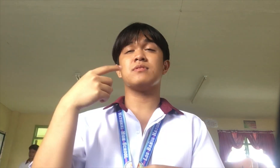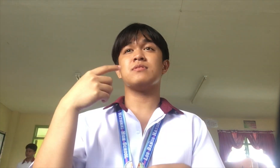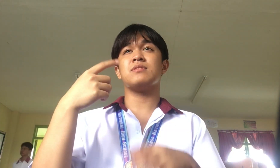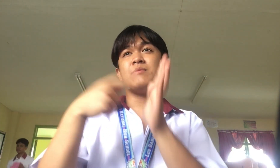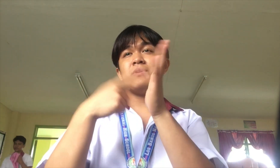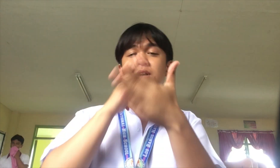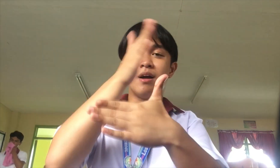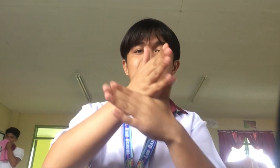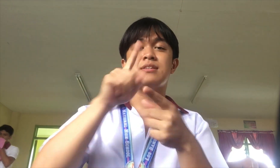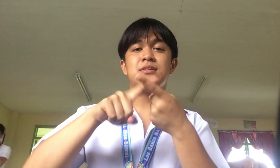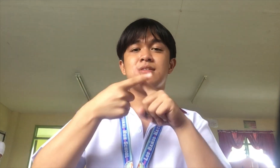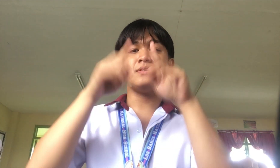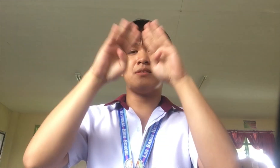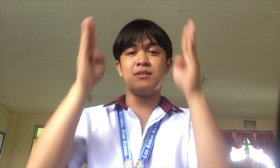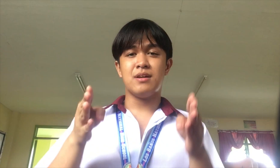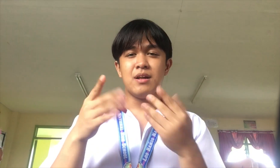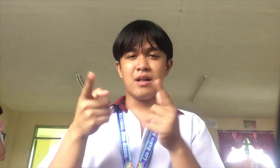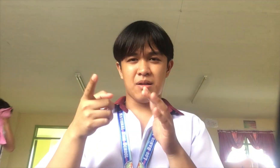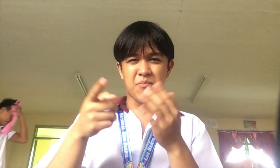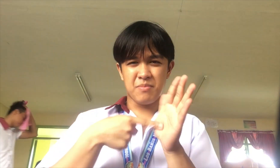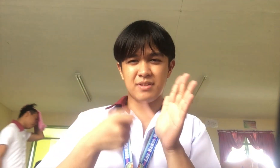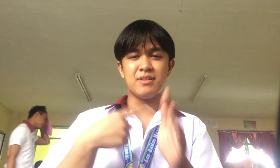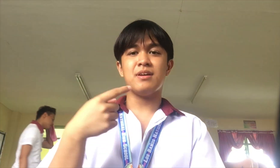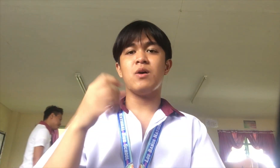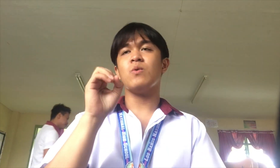Sometimes, they go to a friend's house to borrow something else for a research